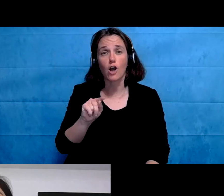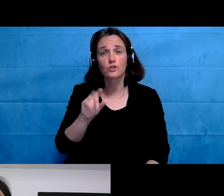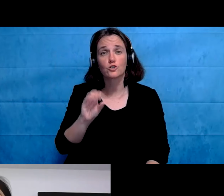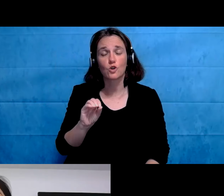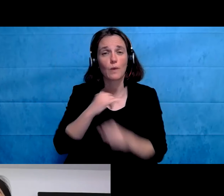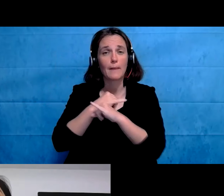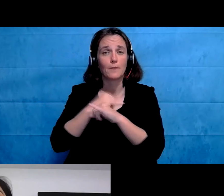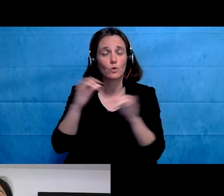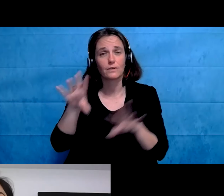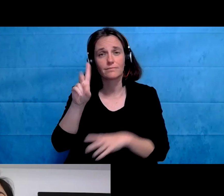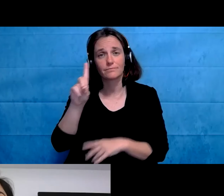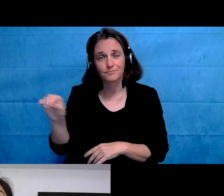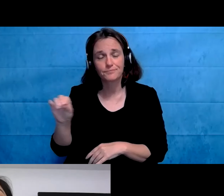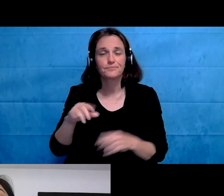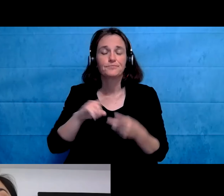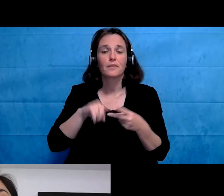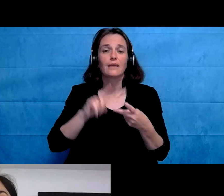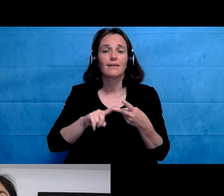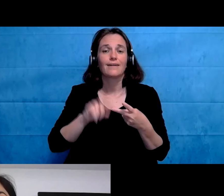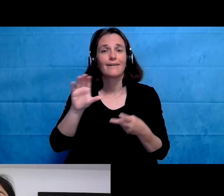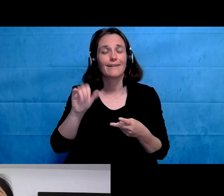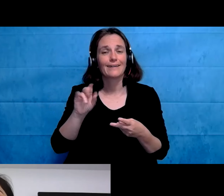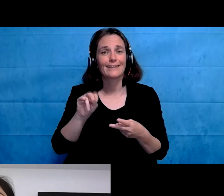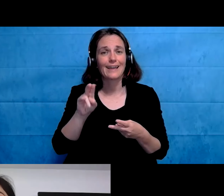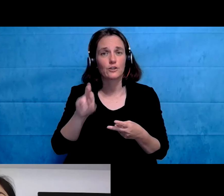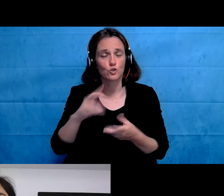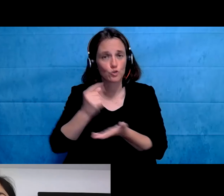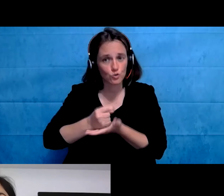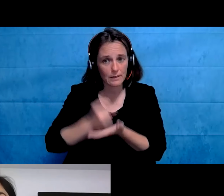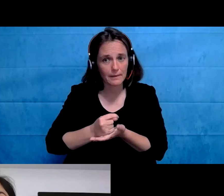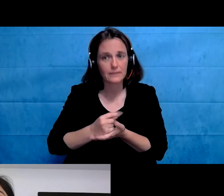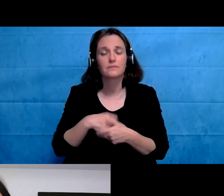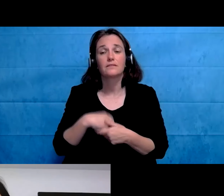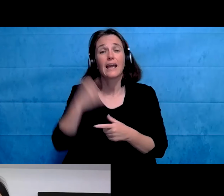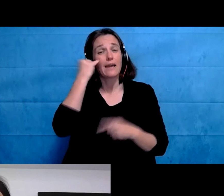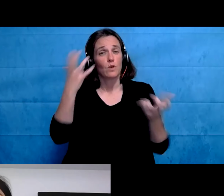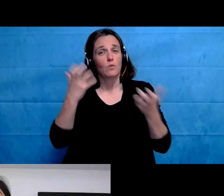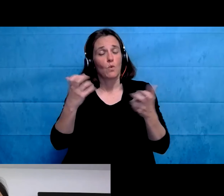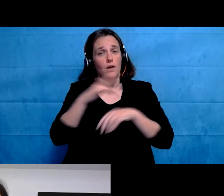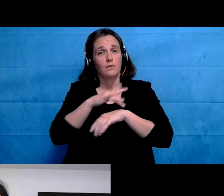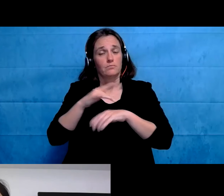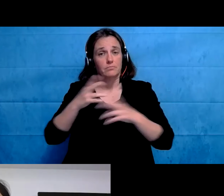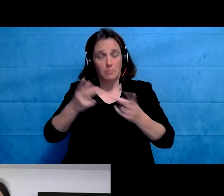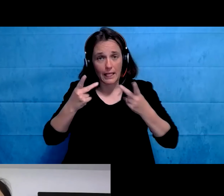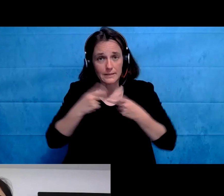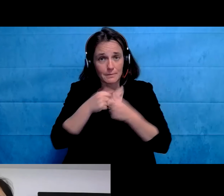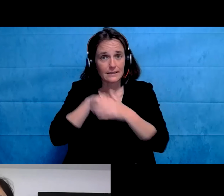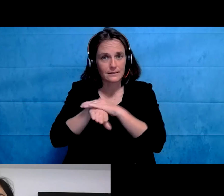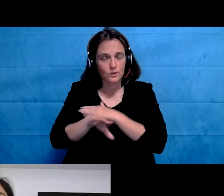might have other reasons where they're immunocompromised, if we're wanting our spaces to be accessible, they should be accessible to all people